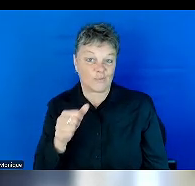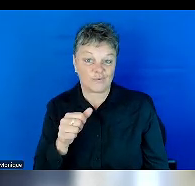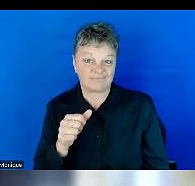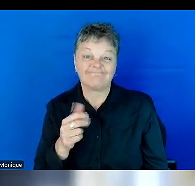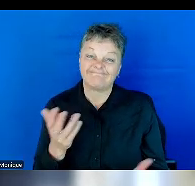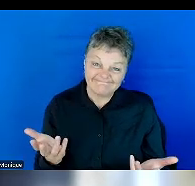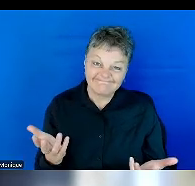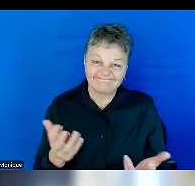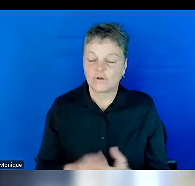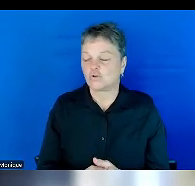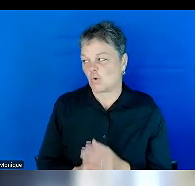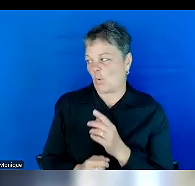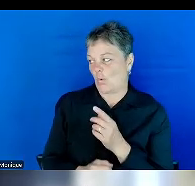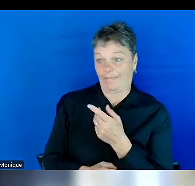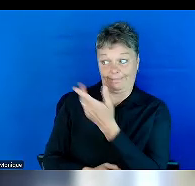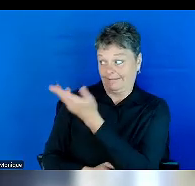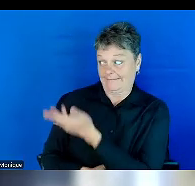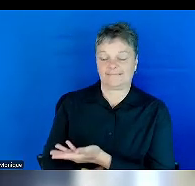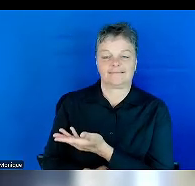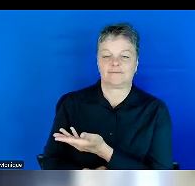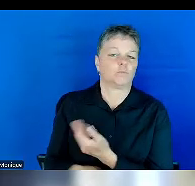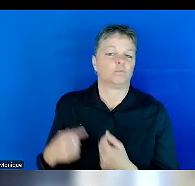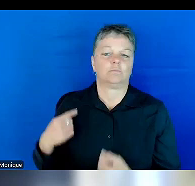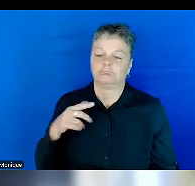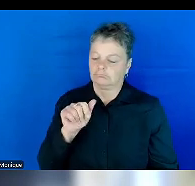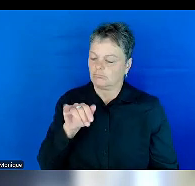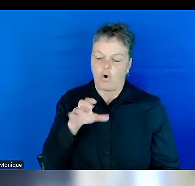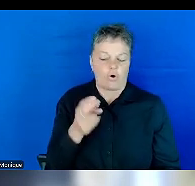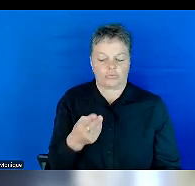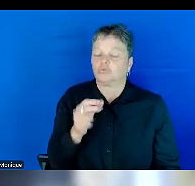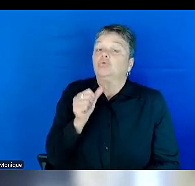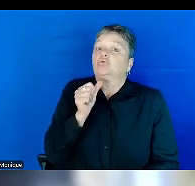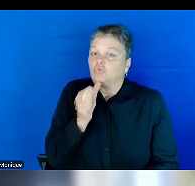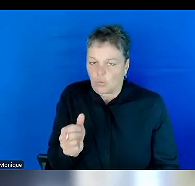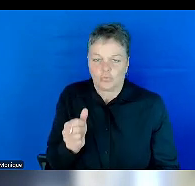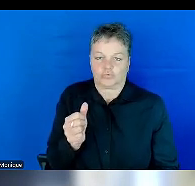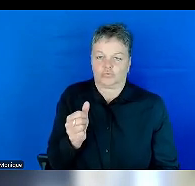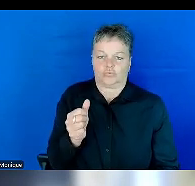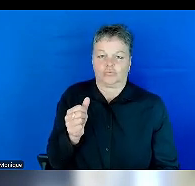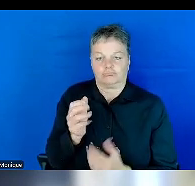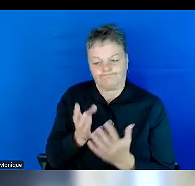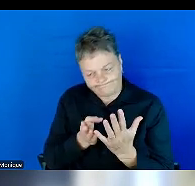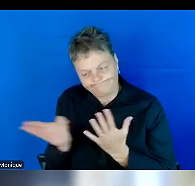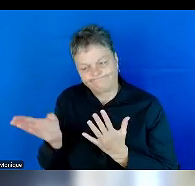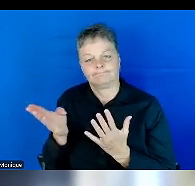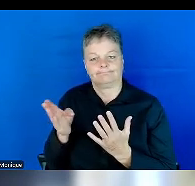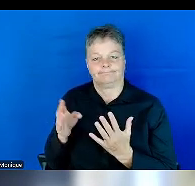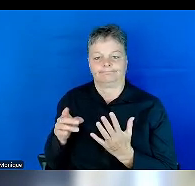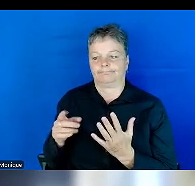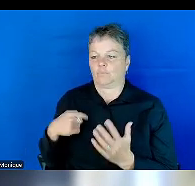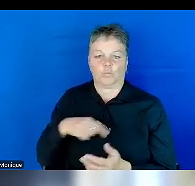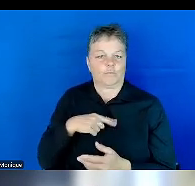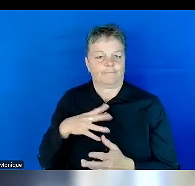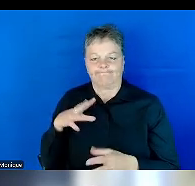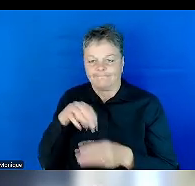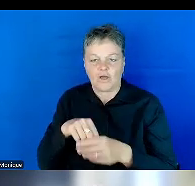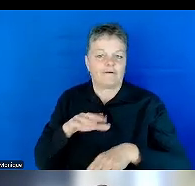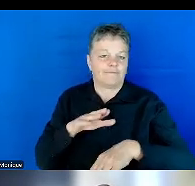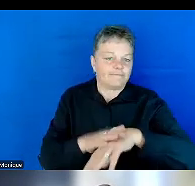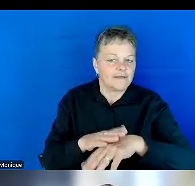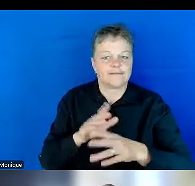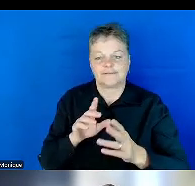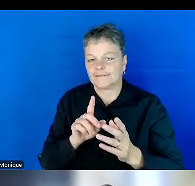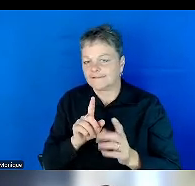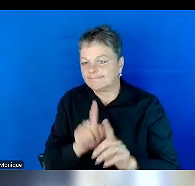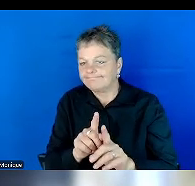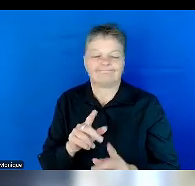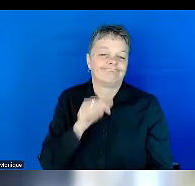we don't do. Um, however, having said that, if you are not sure um if it's something that Arch